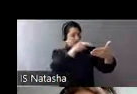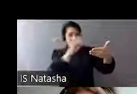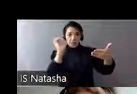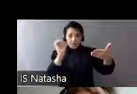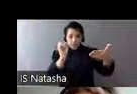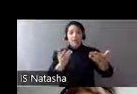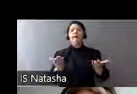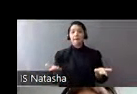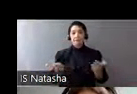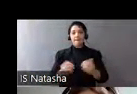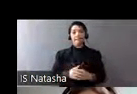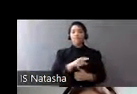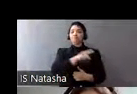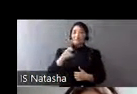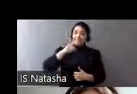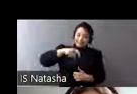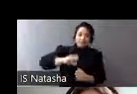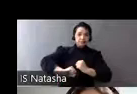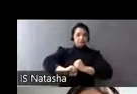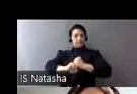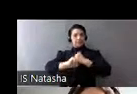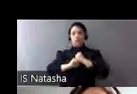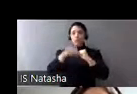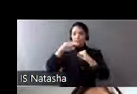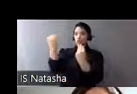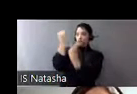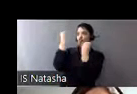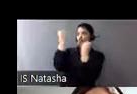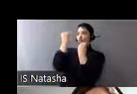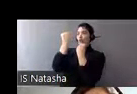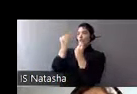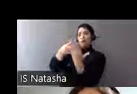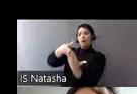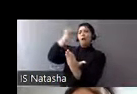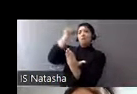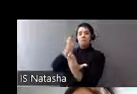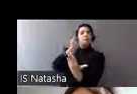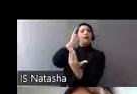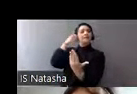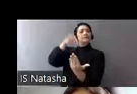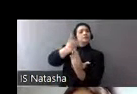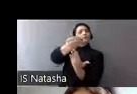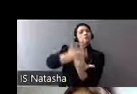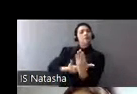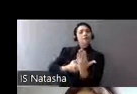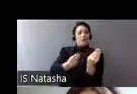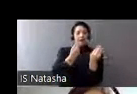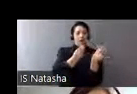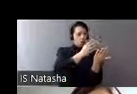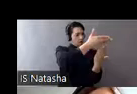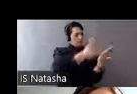support, especially on training, on how to practically implement and use the toolkit